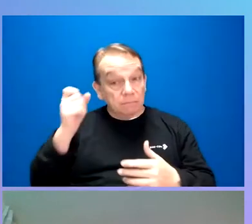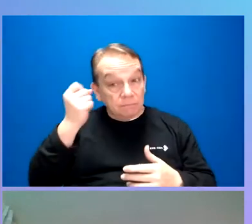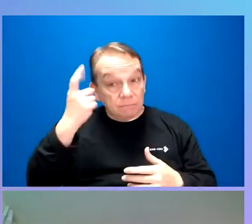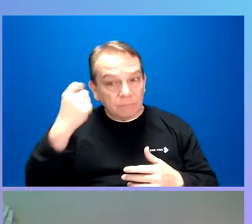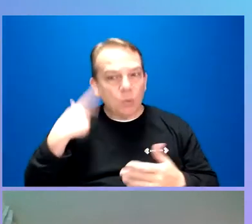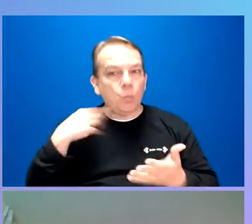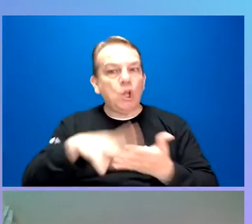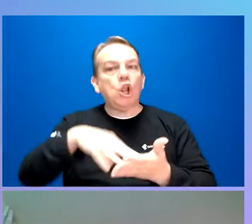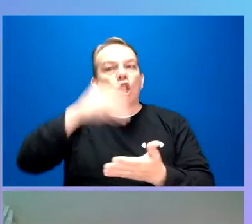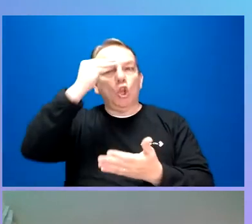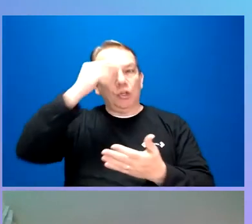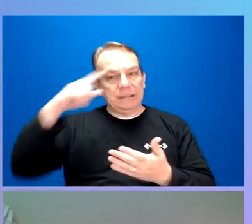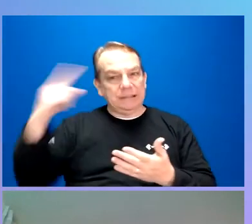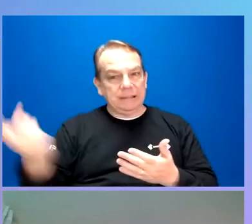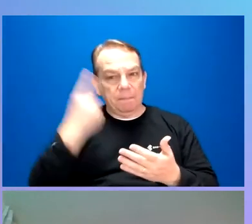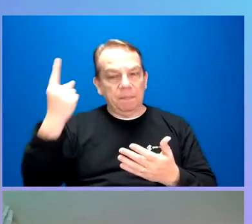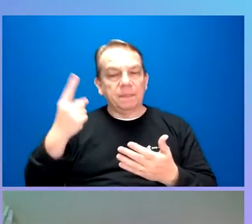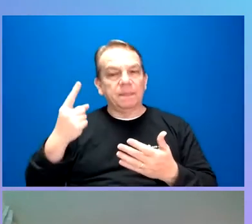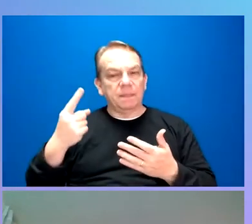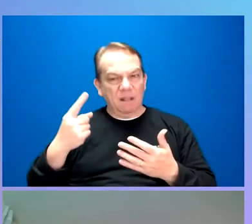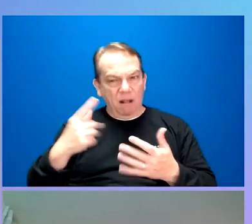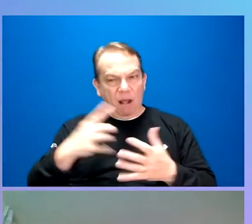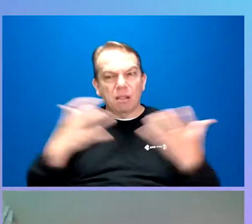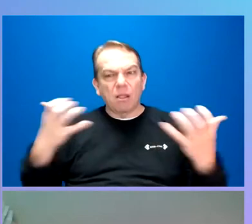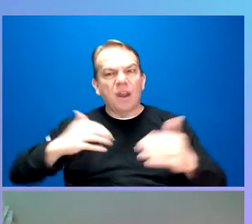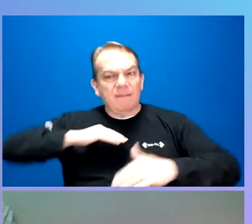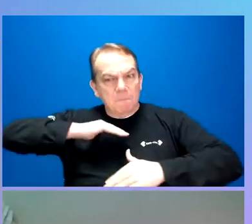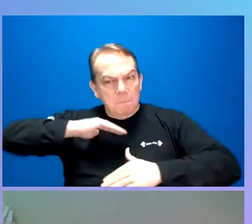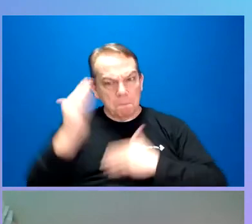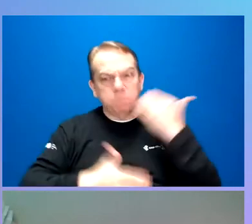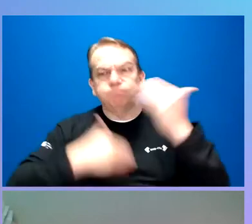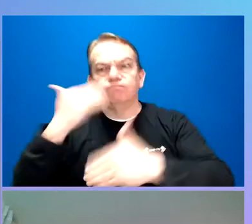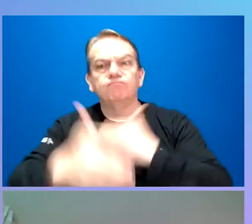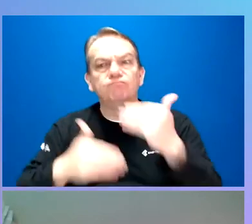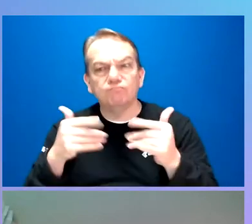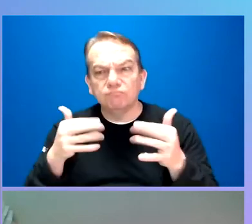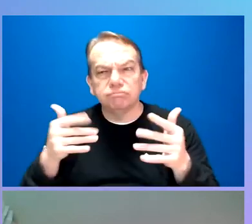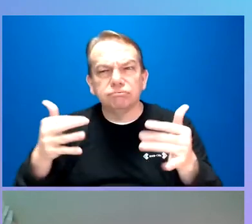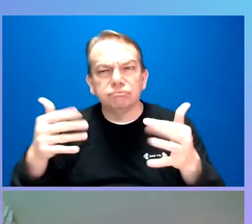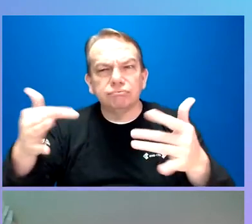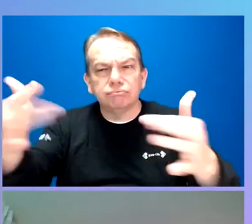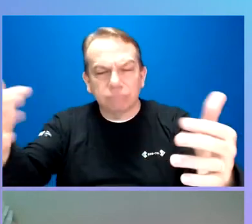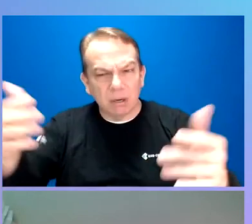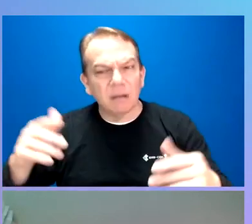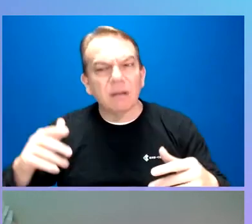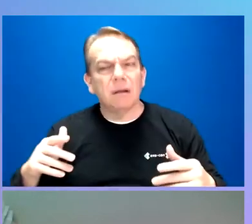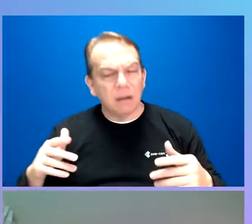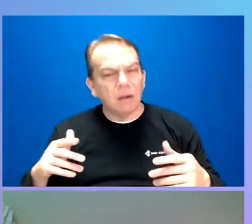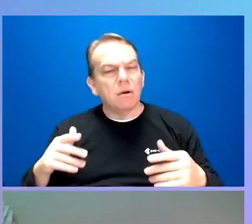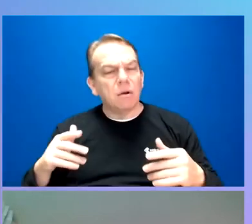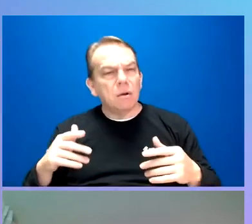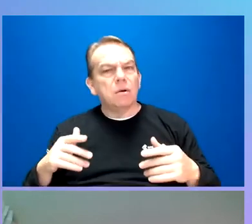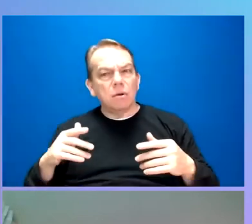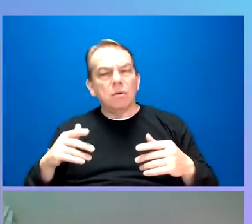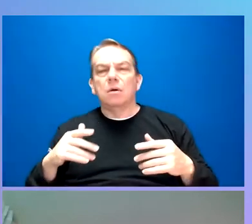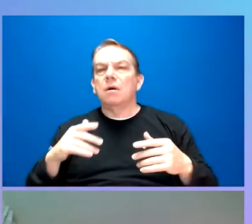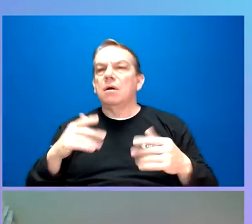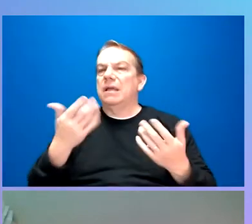getting a lot of traction there. So, uh, building awareness and